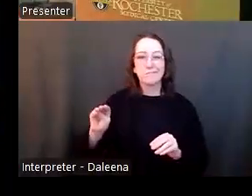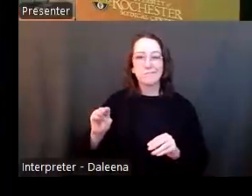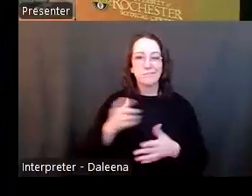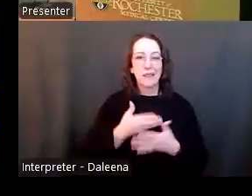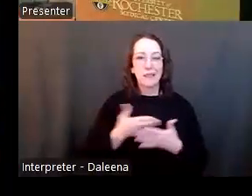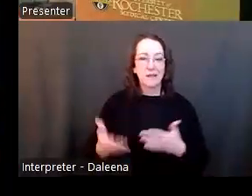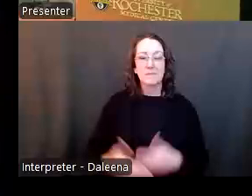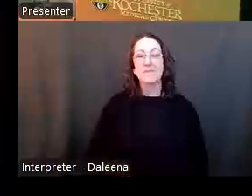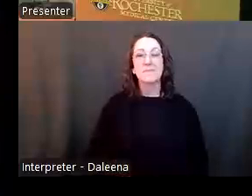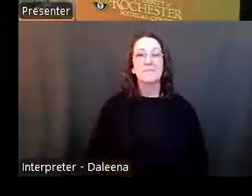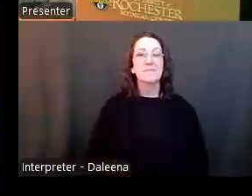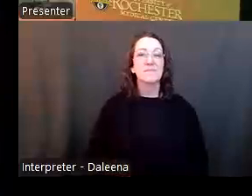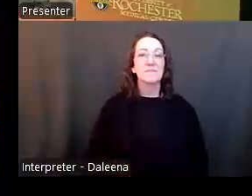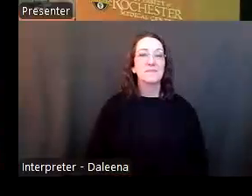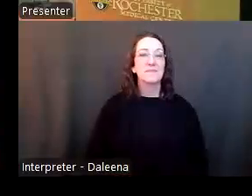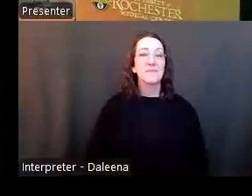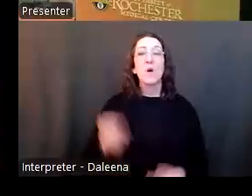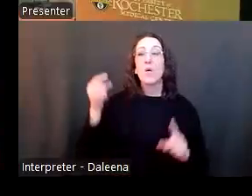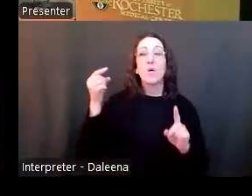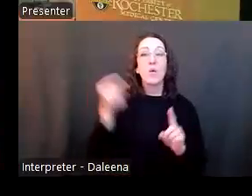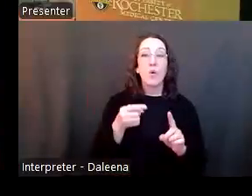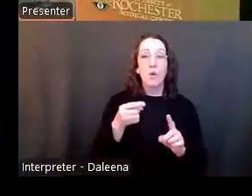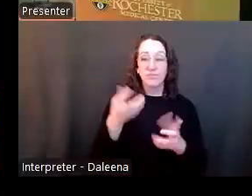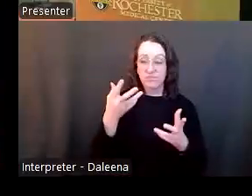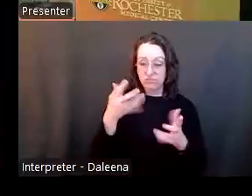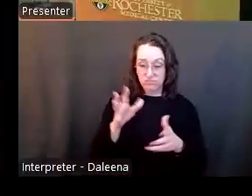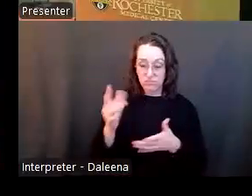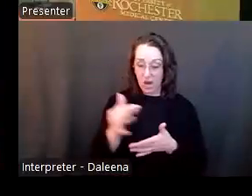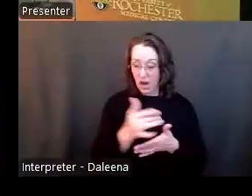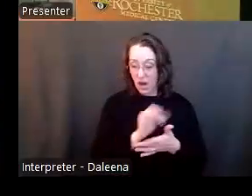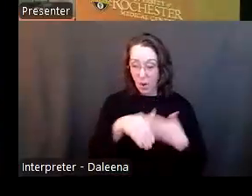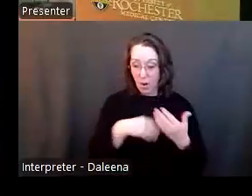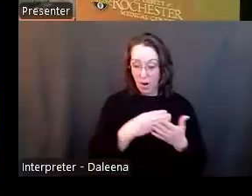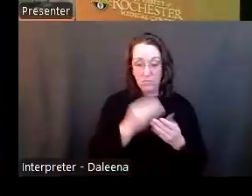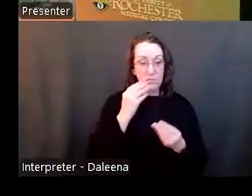and then our goal is after we have all this is to be able to share this with anyone who's going to